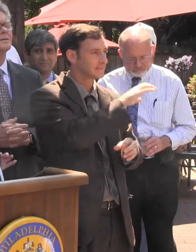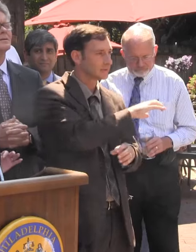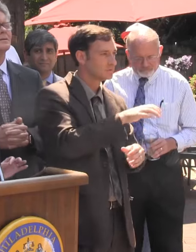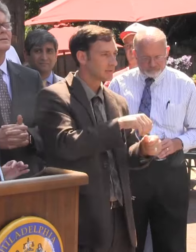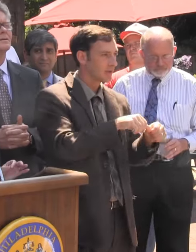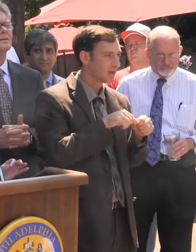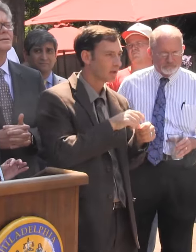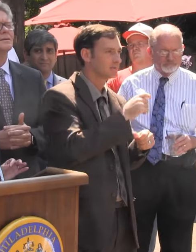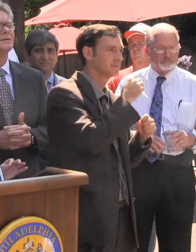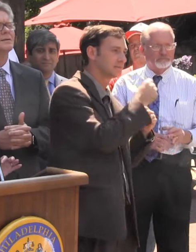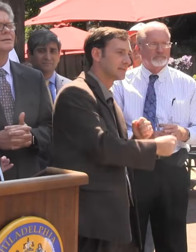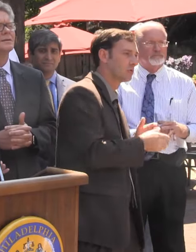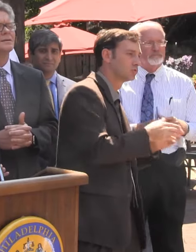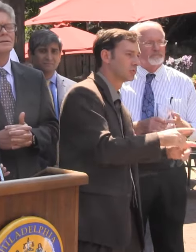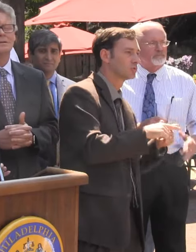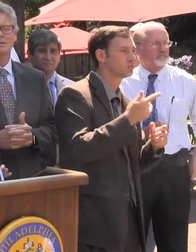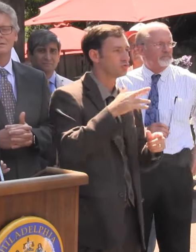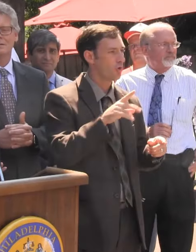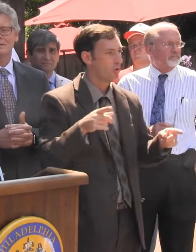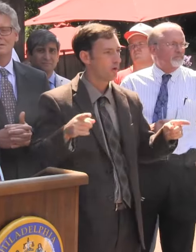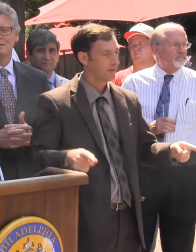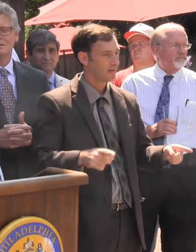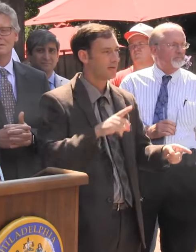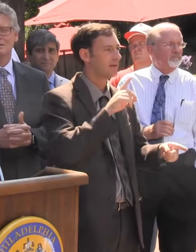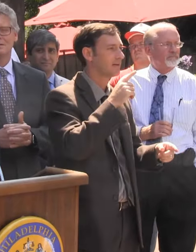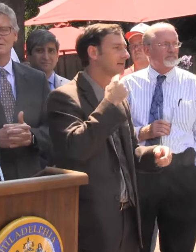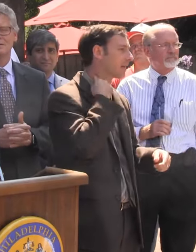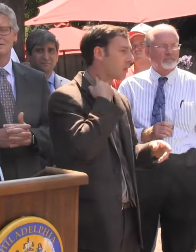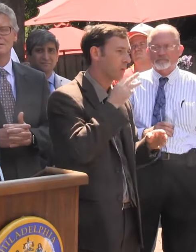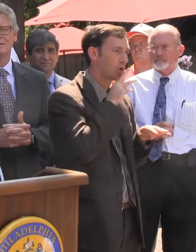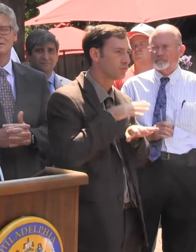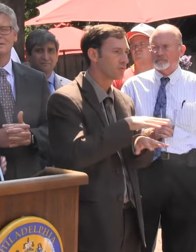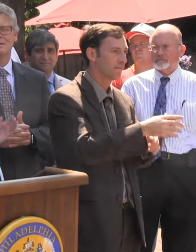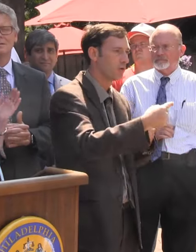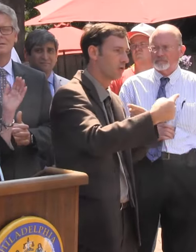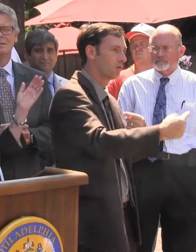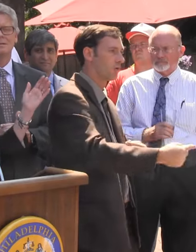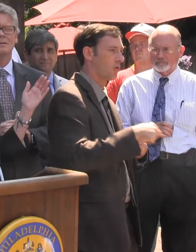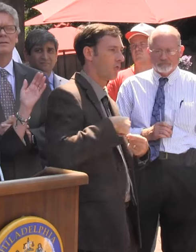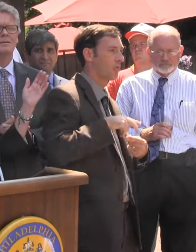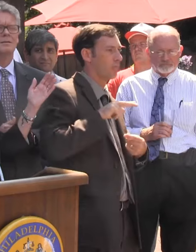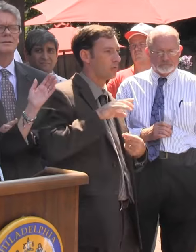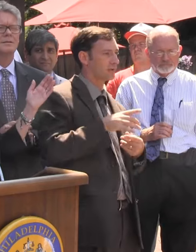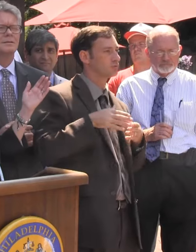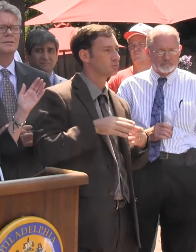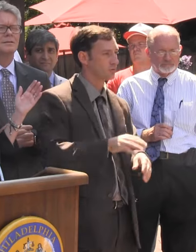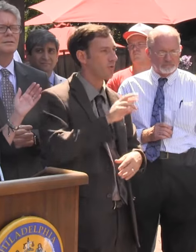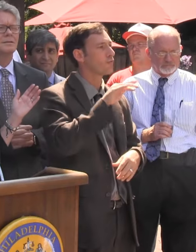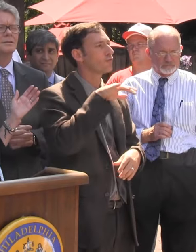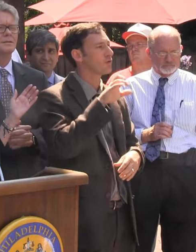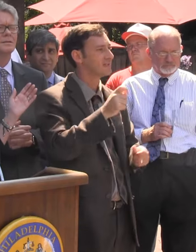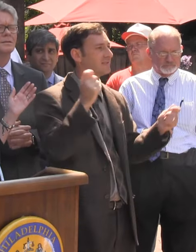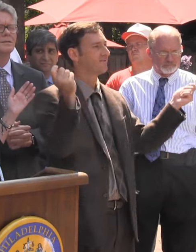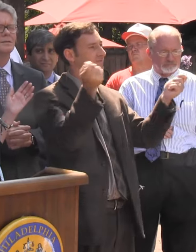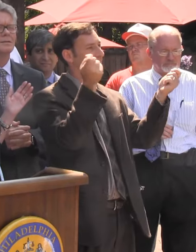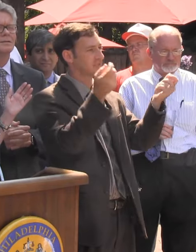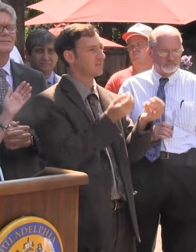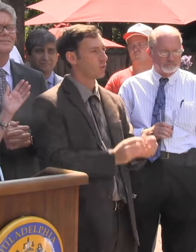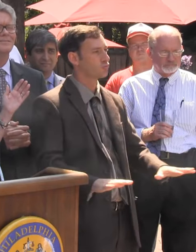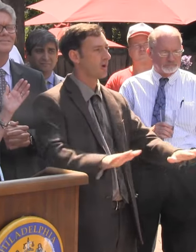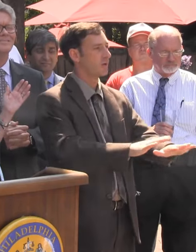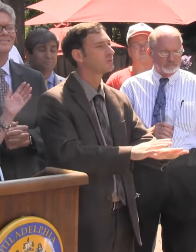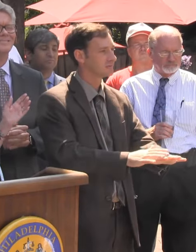Girard Avenue, and the Delaware River to 38th Street as "The Francis Festival Grounds".